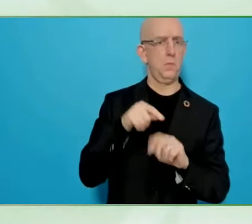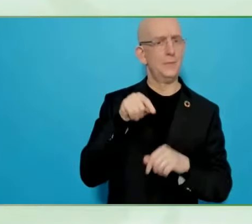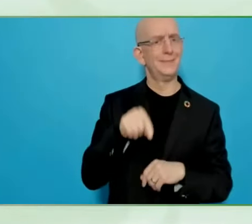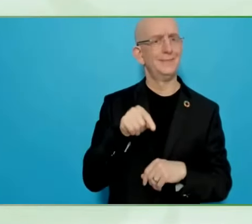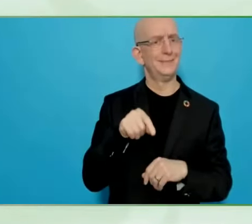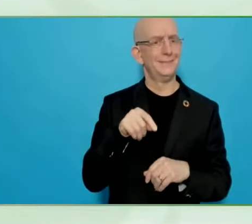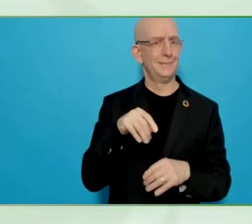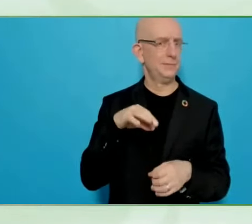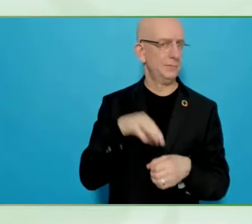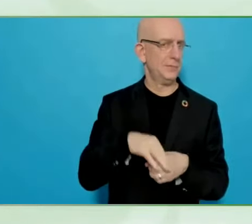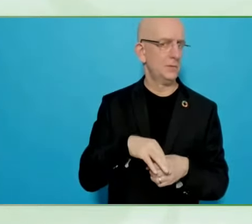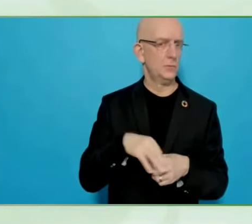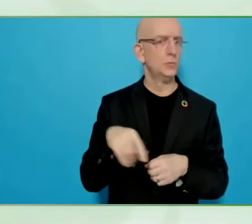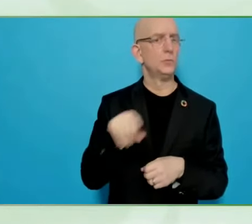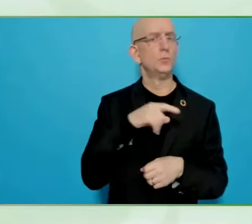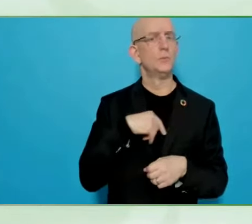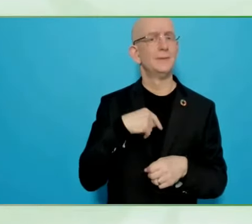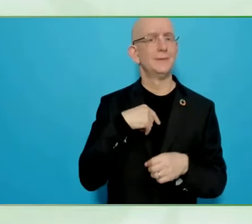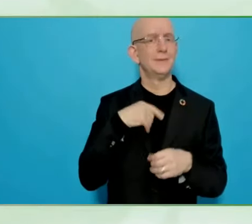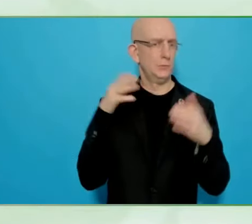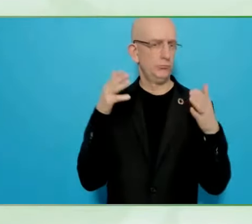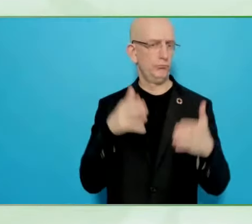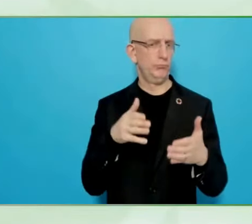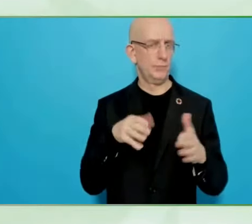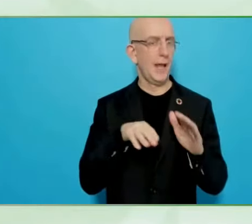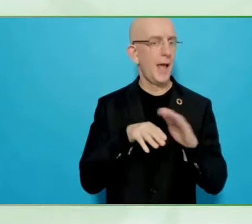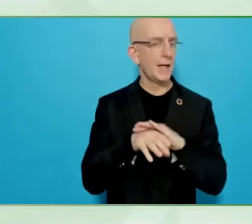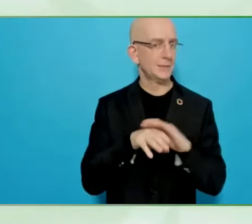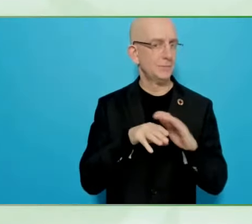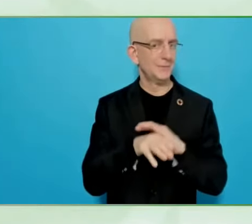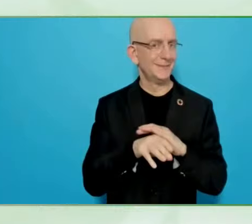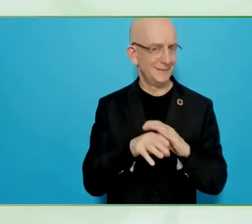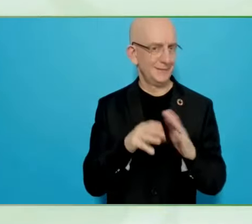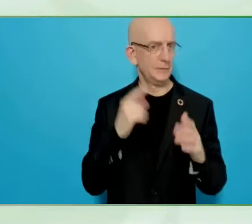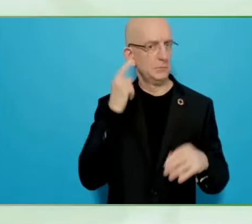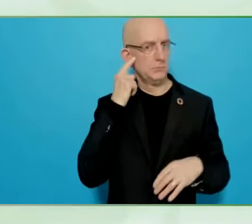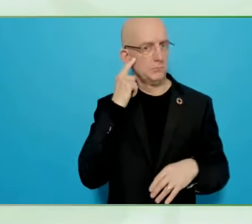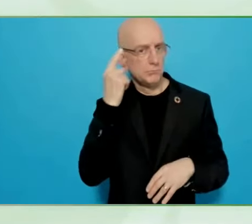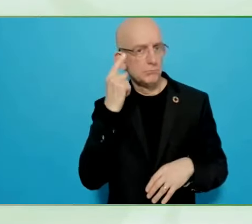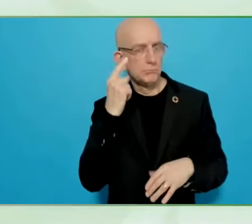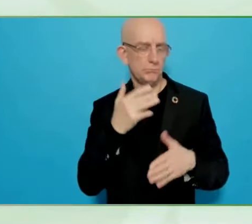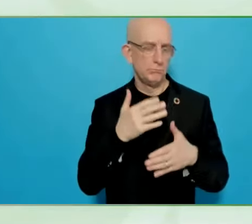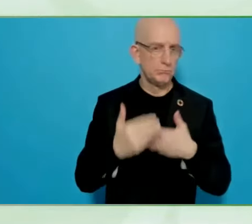public authorities responsible for making elections inclusive and